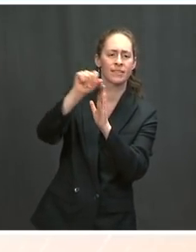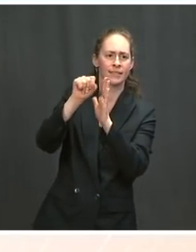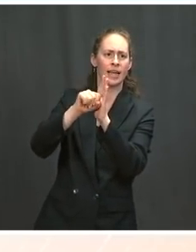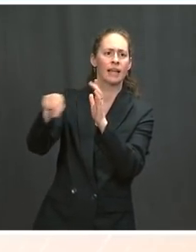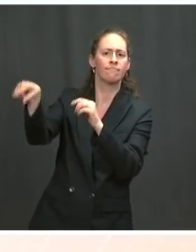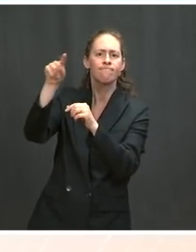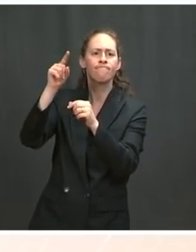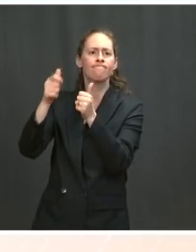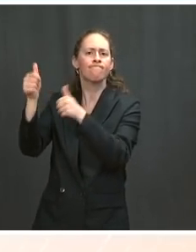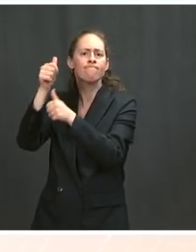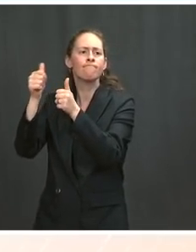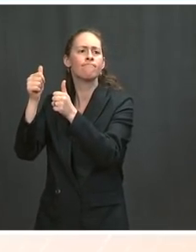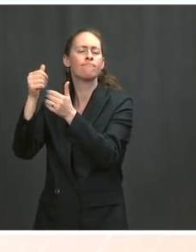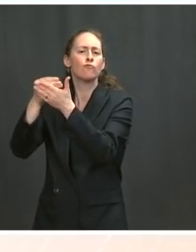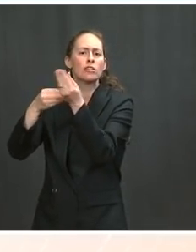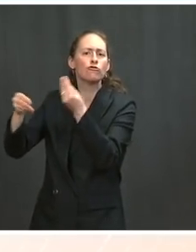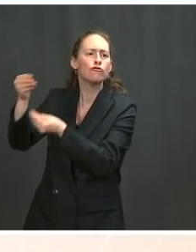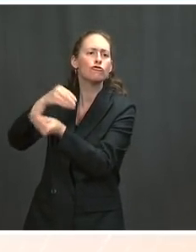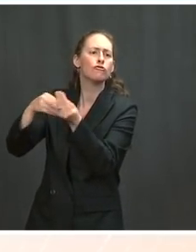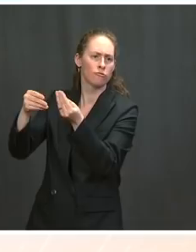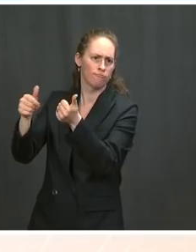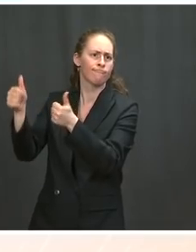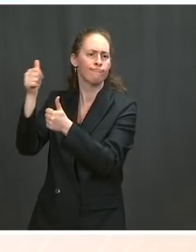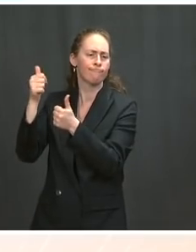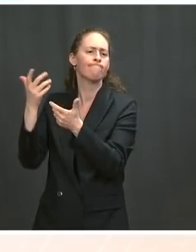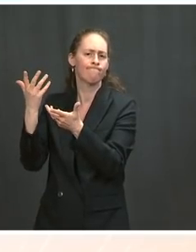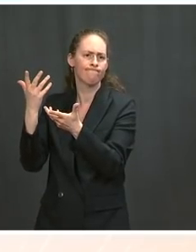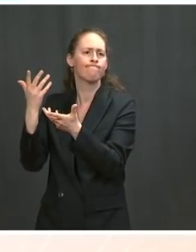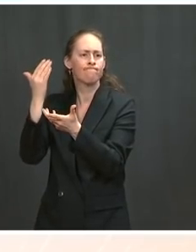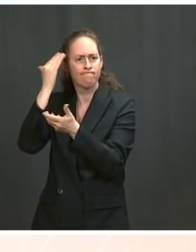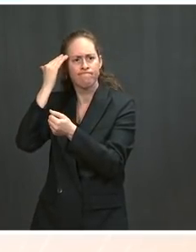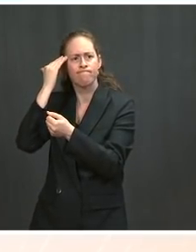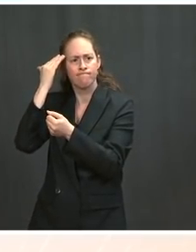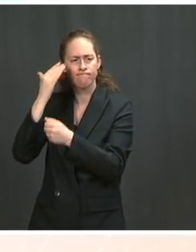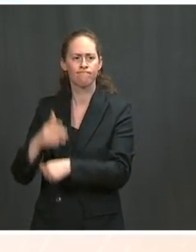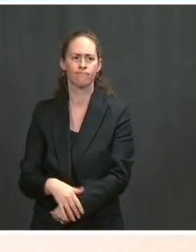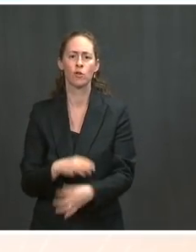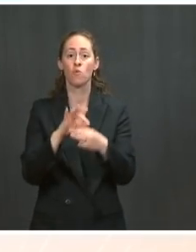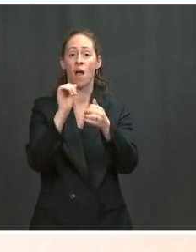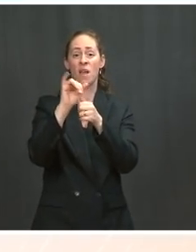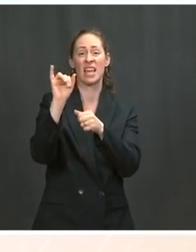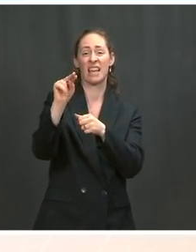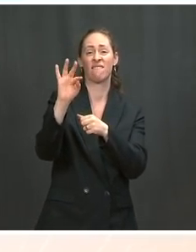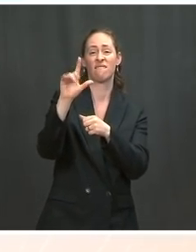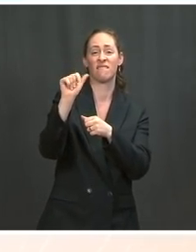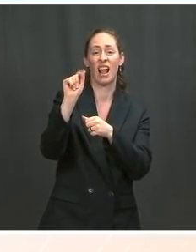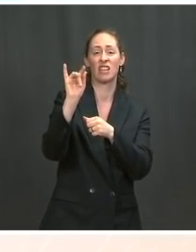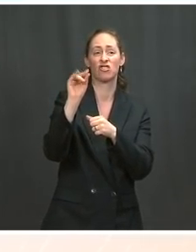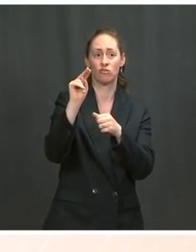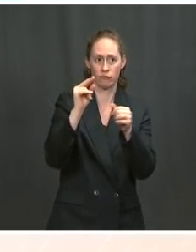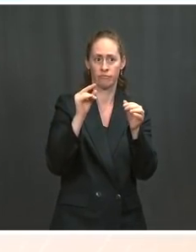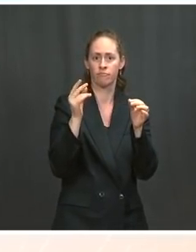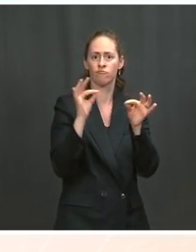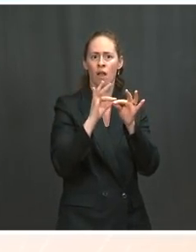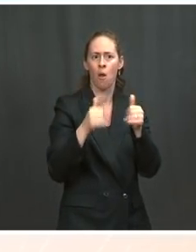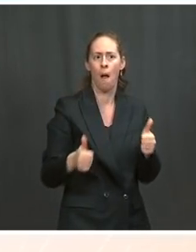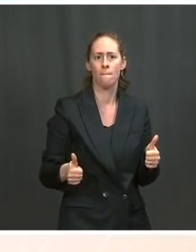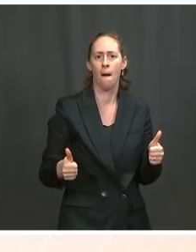What we -- we take that very seriously. Our -- the expectation from economists, both inside and outside of the government,